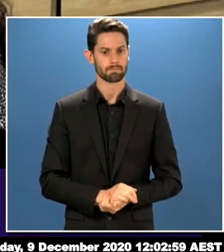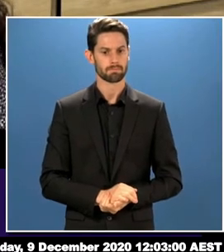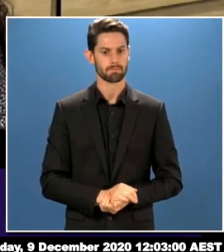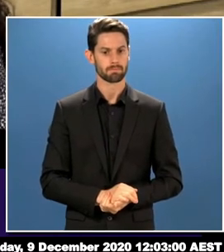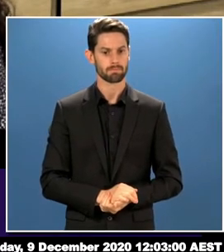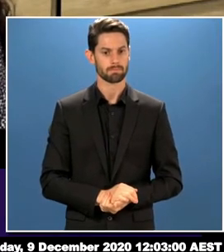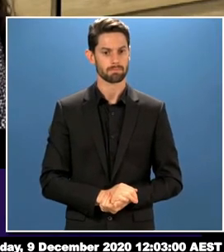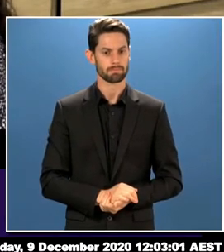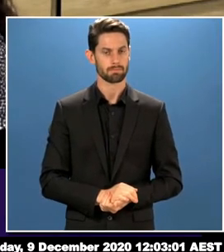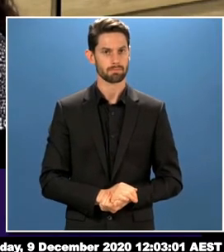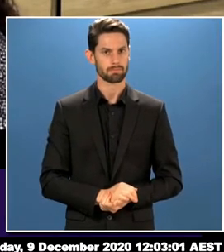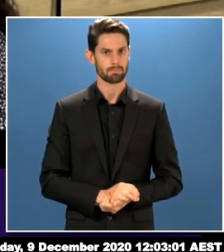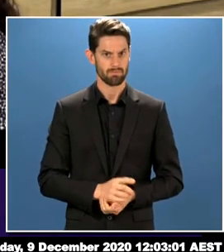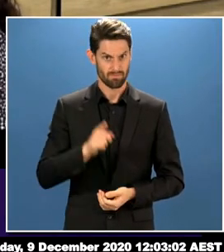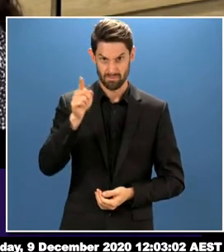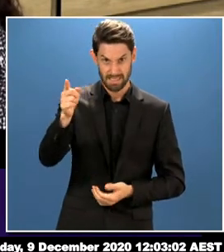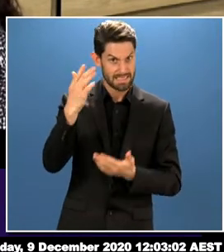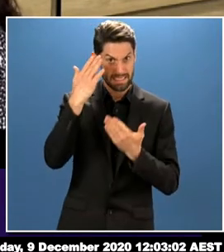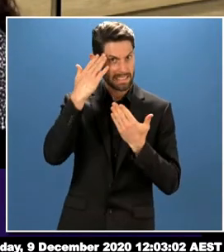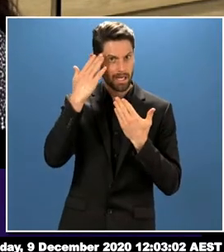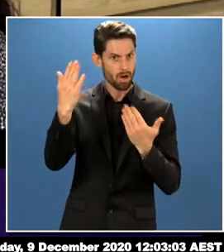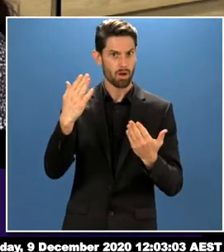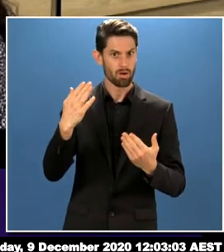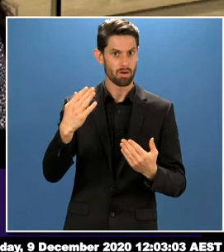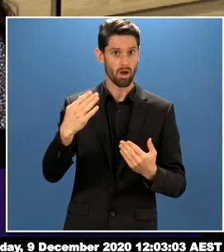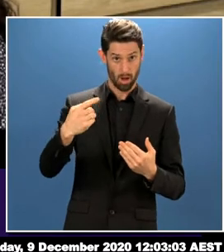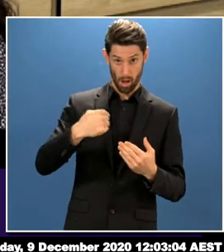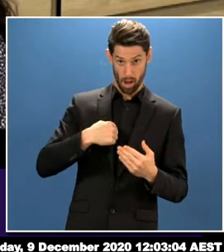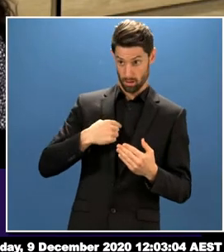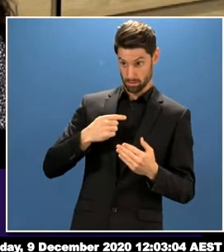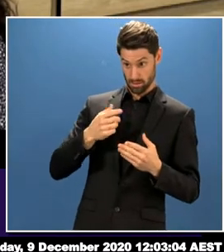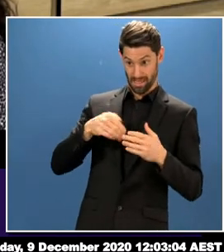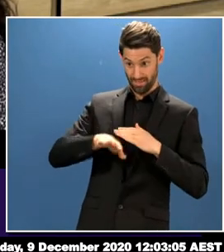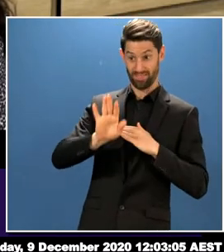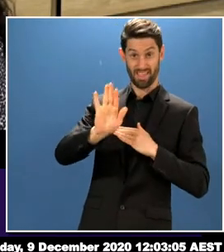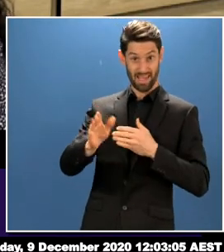And I was supposed to meet with the tax profession